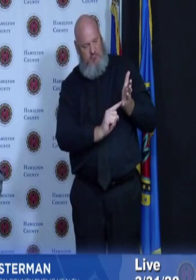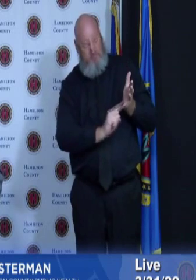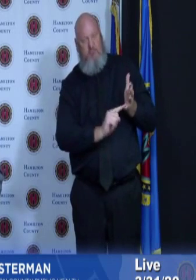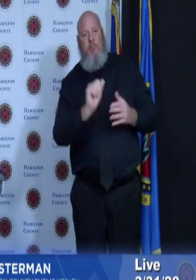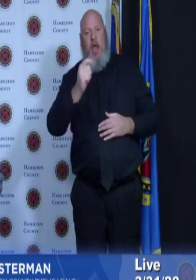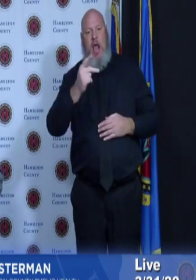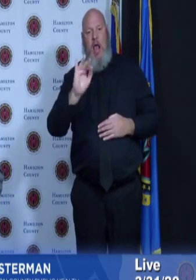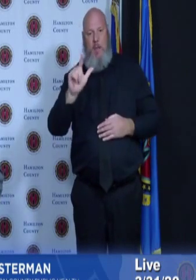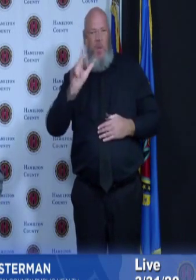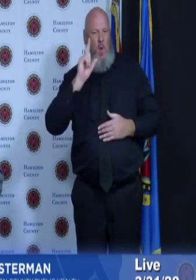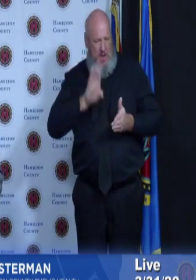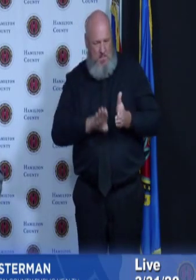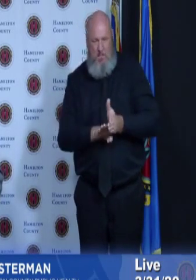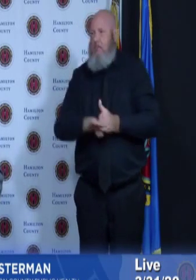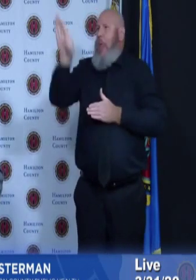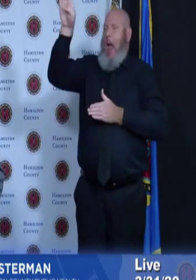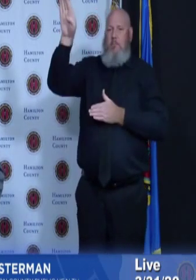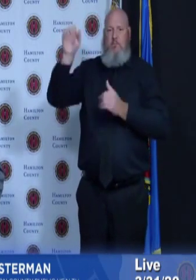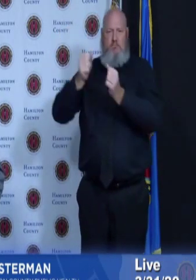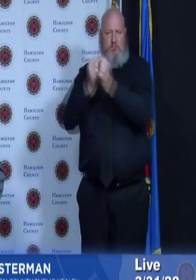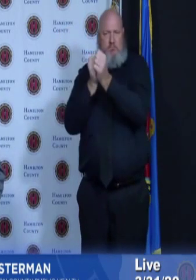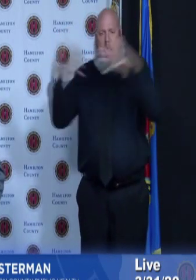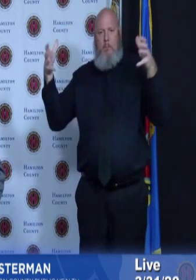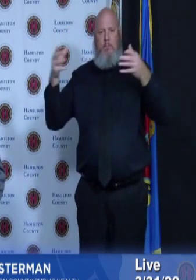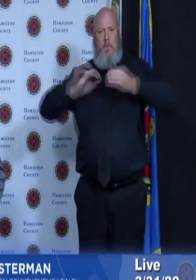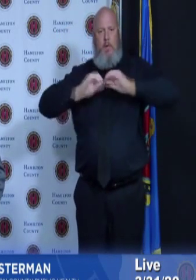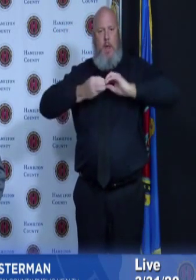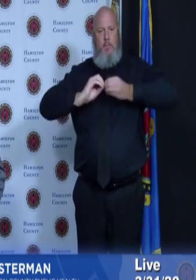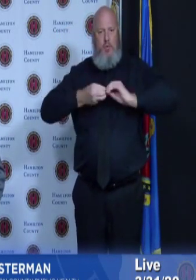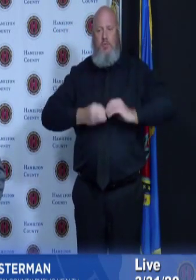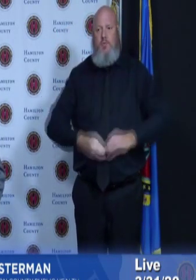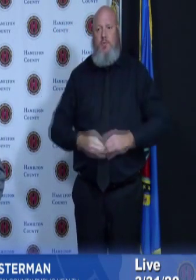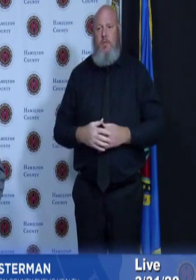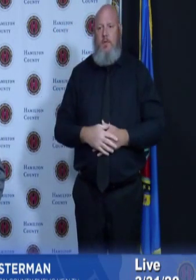up in the hospital we do prolong this event but it does mean more of us will